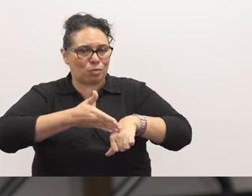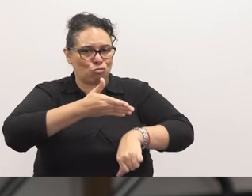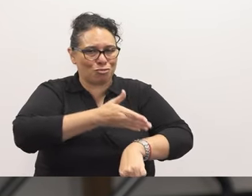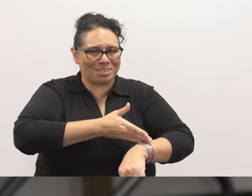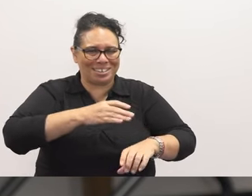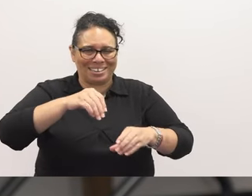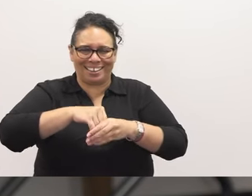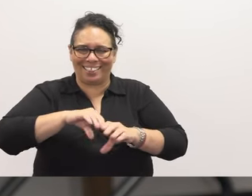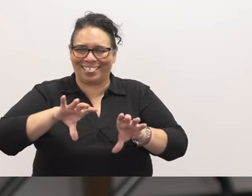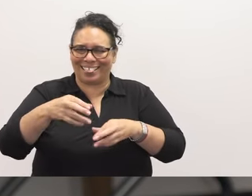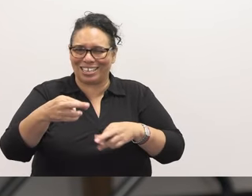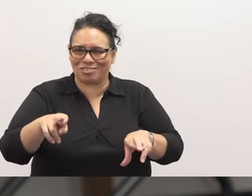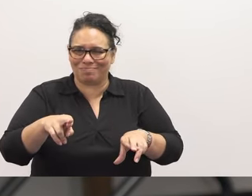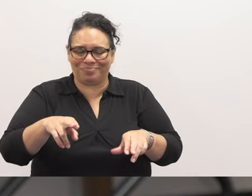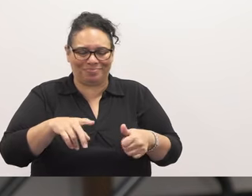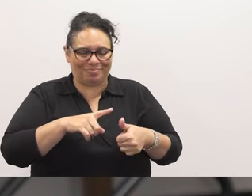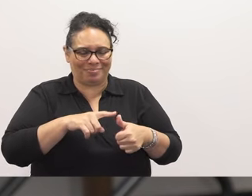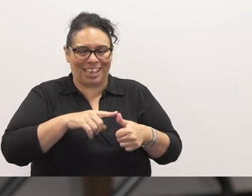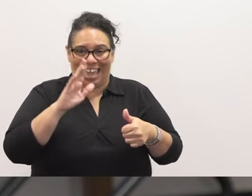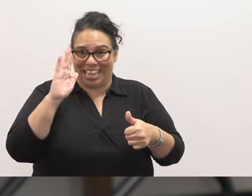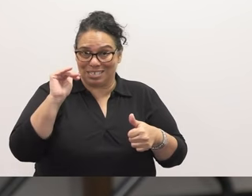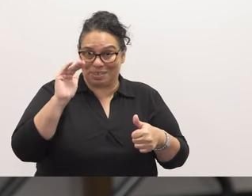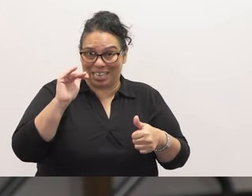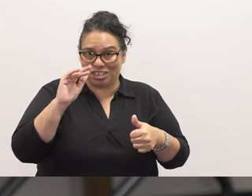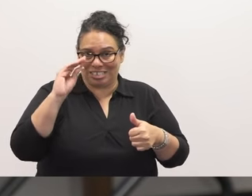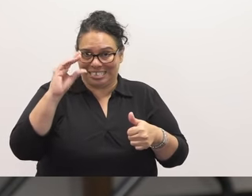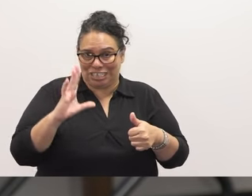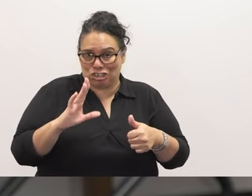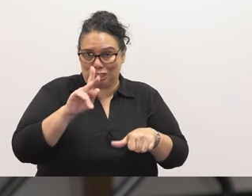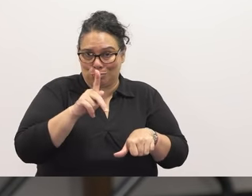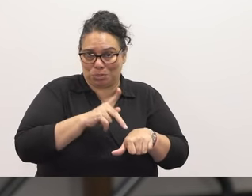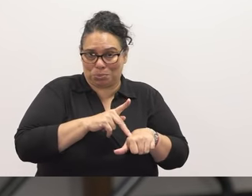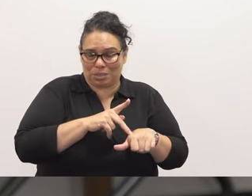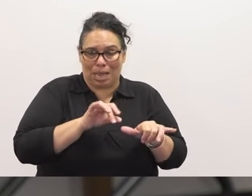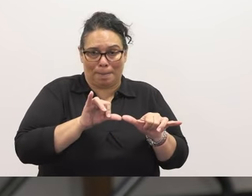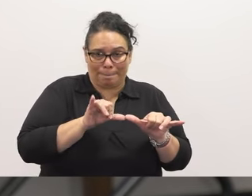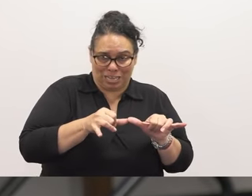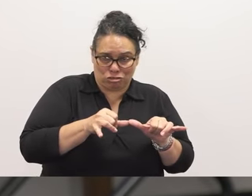So from expectations for teachers and principals, how are we gonna measure that? What supports do they need?